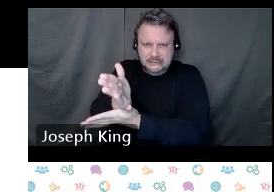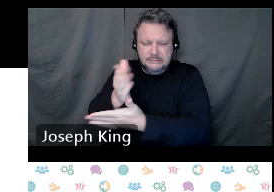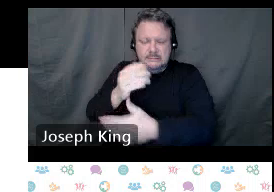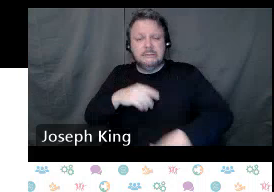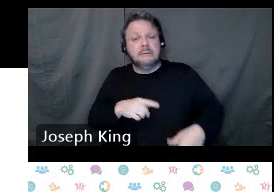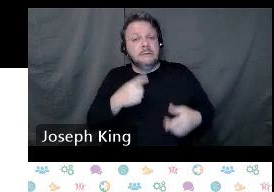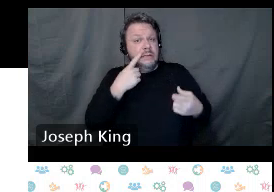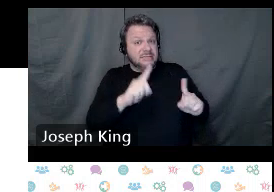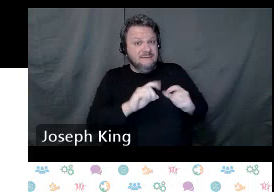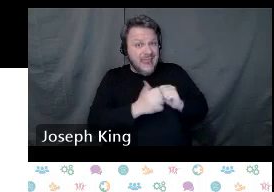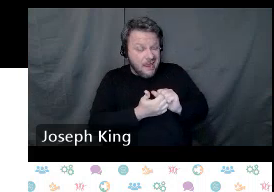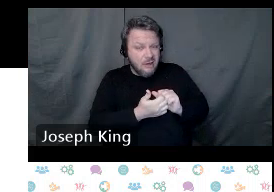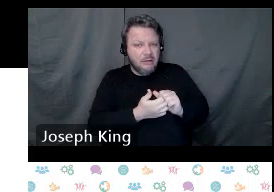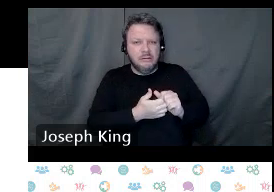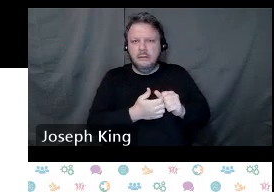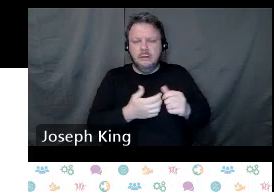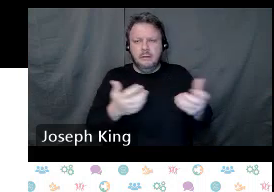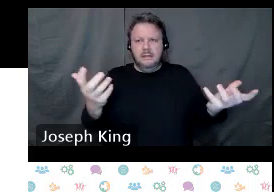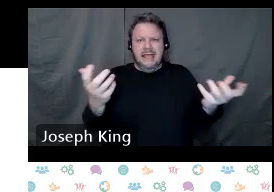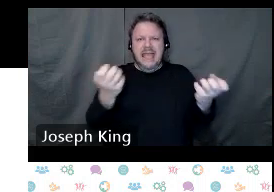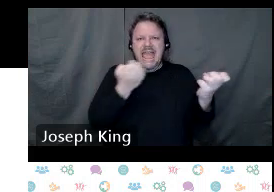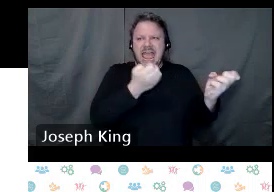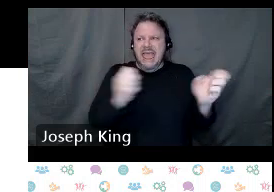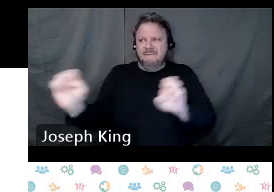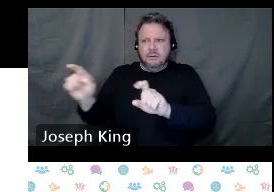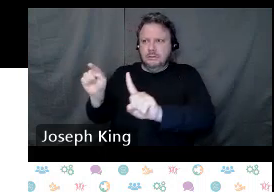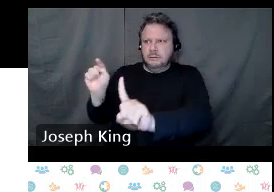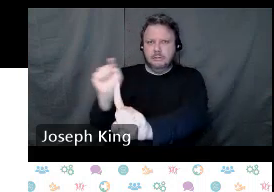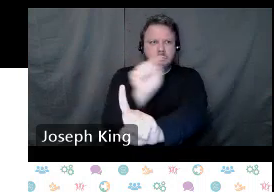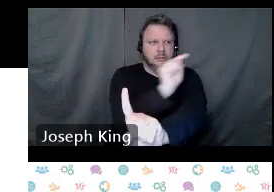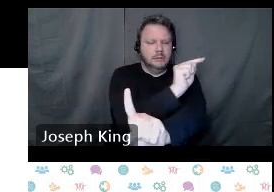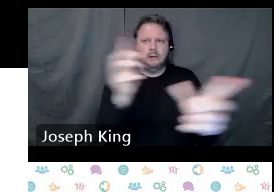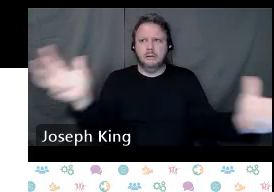To achieve this, we must align efforts across multiple